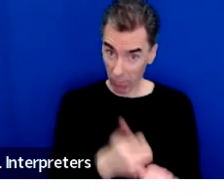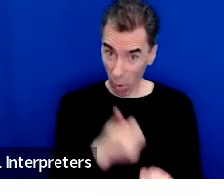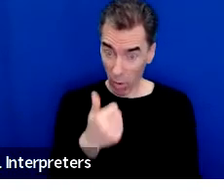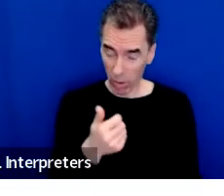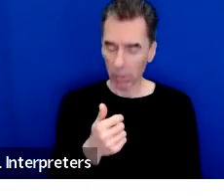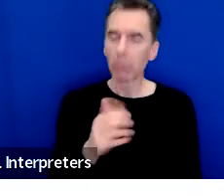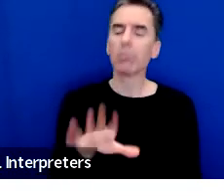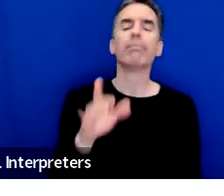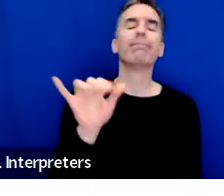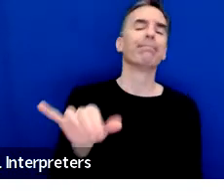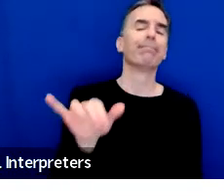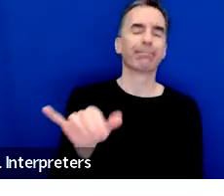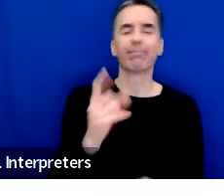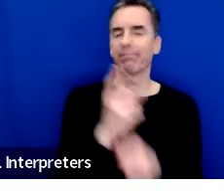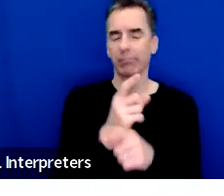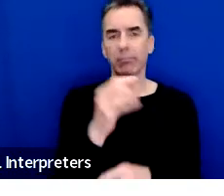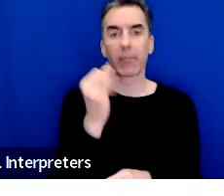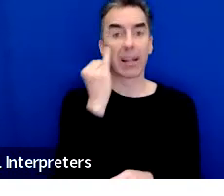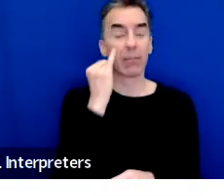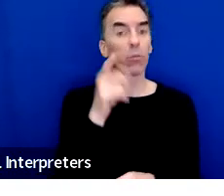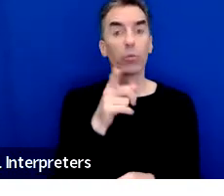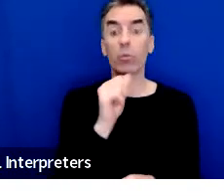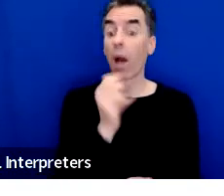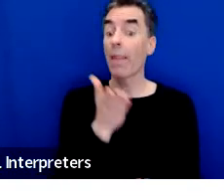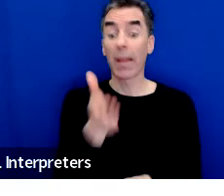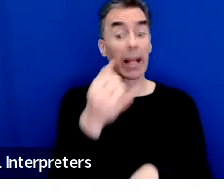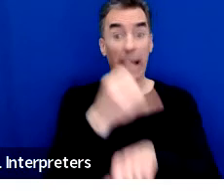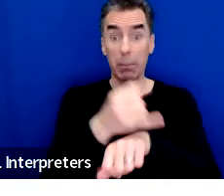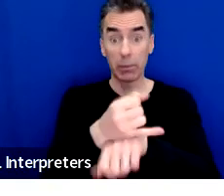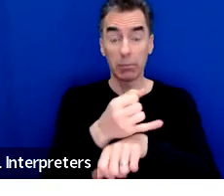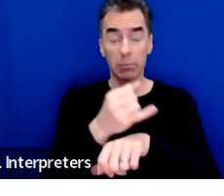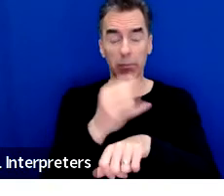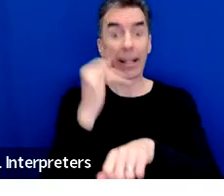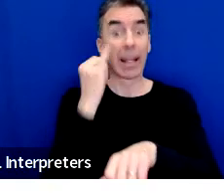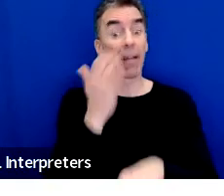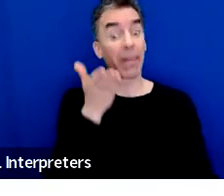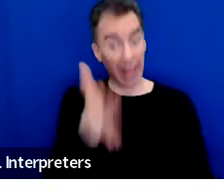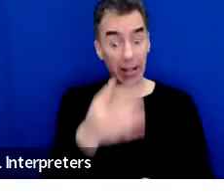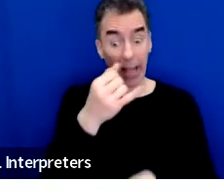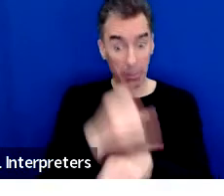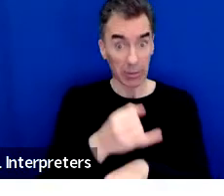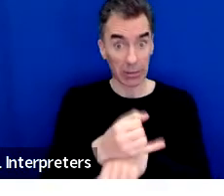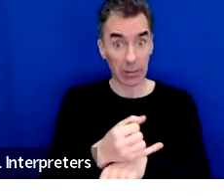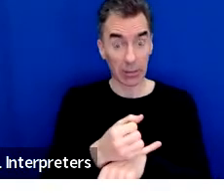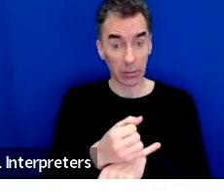So we when you're off campus, the way it's supposed to work is when you're on campus using on the campus network,